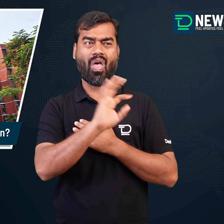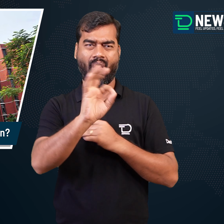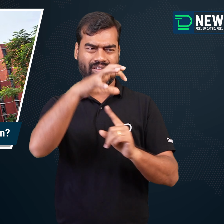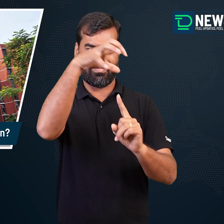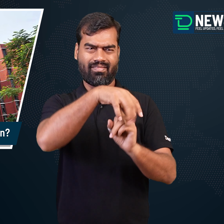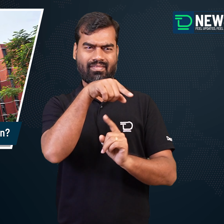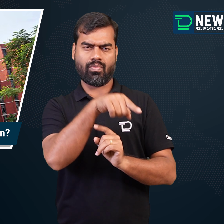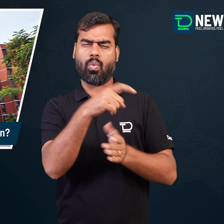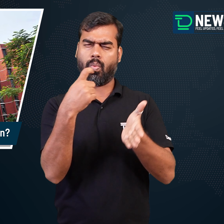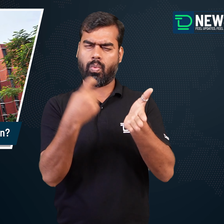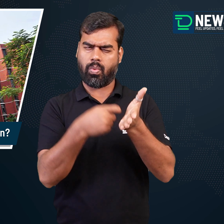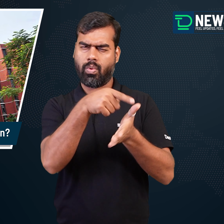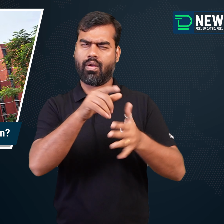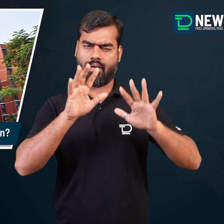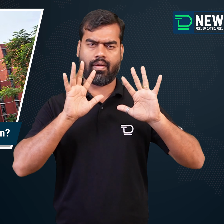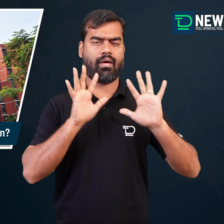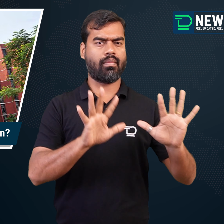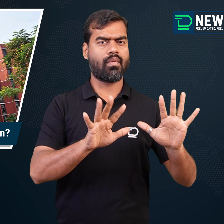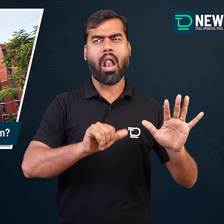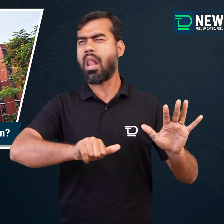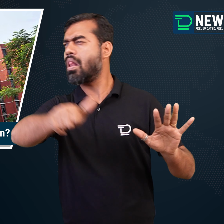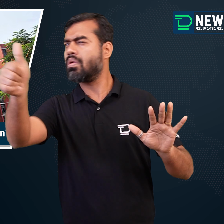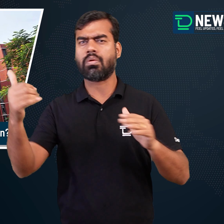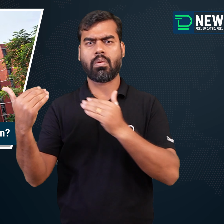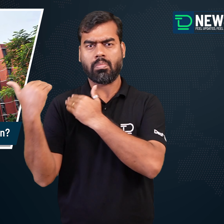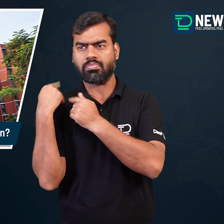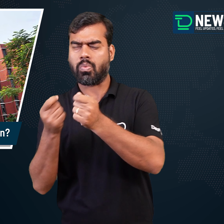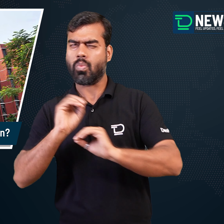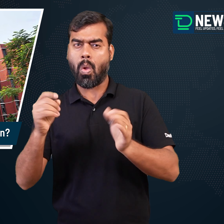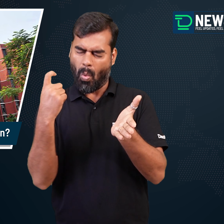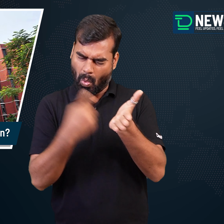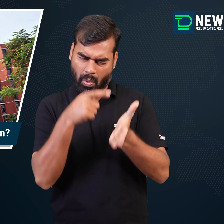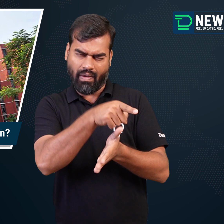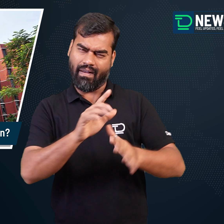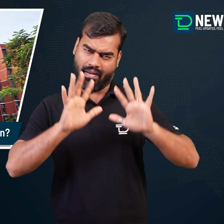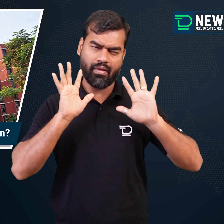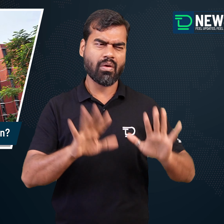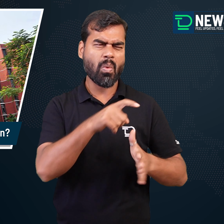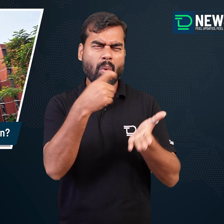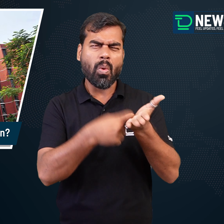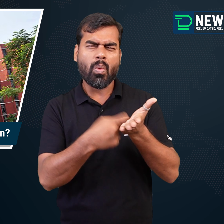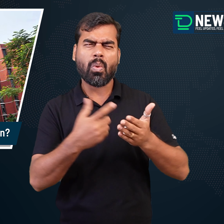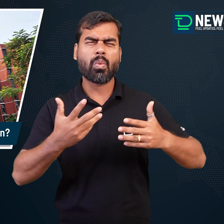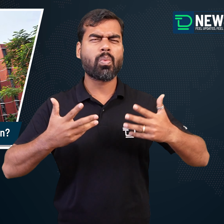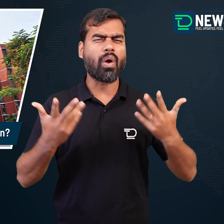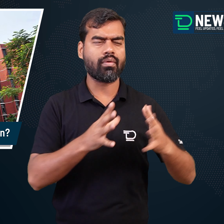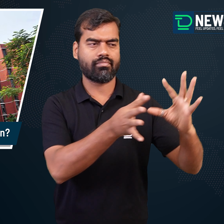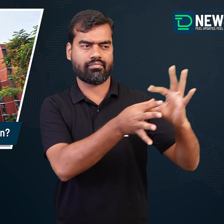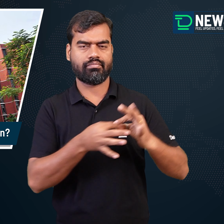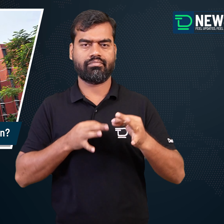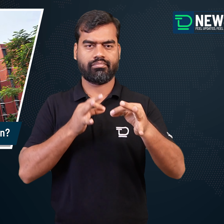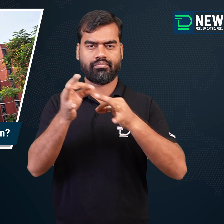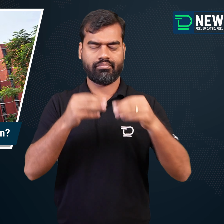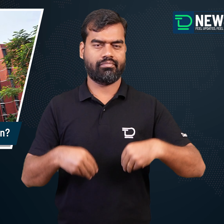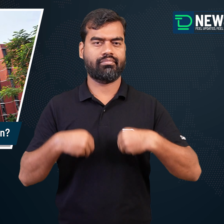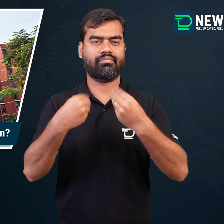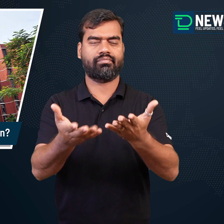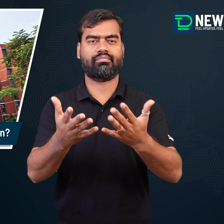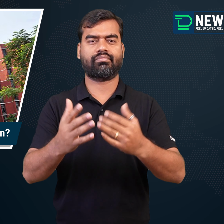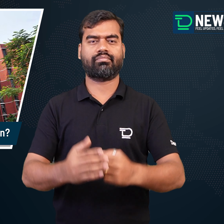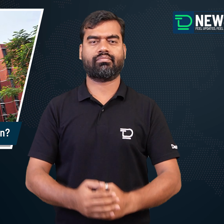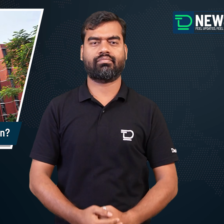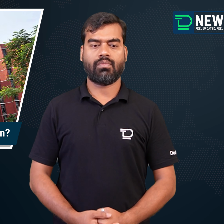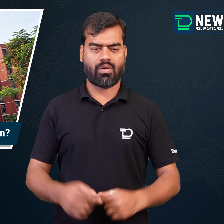In that commission department, there is a rule. What is that rule? Let me explain today.